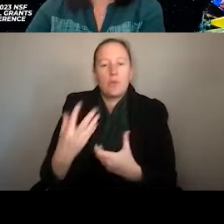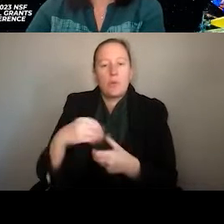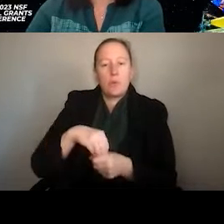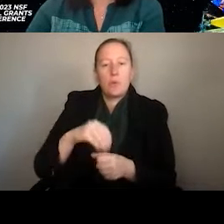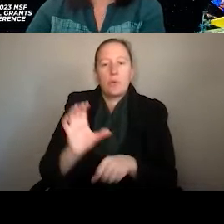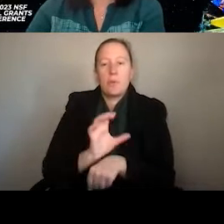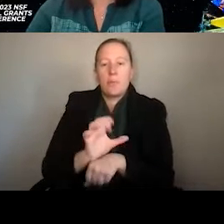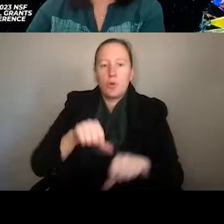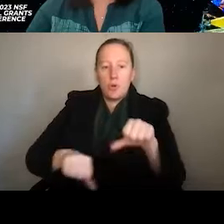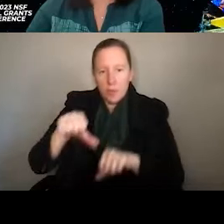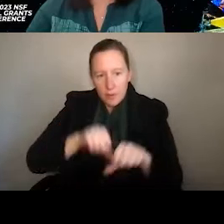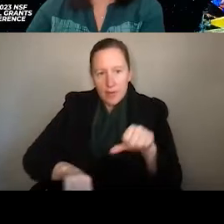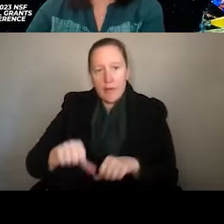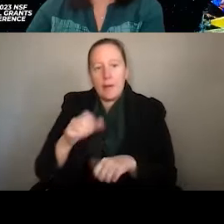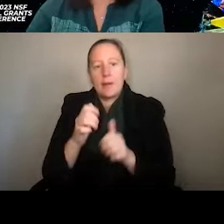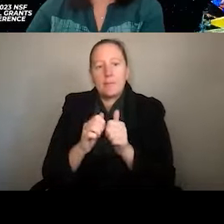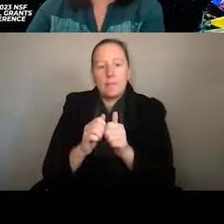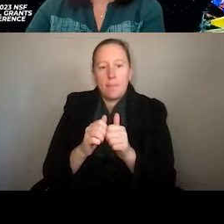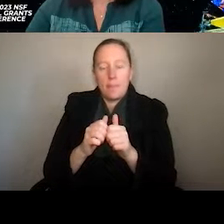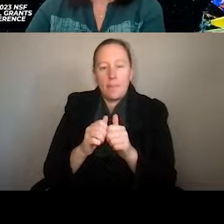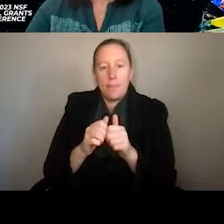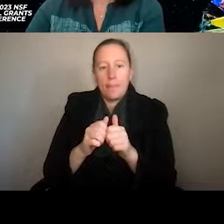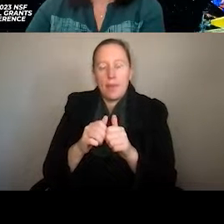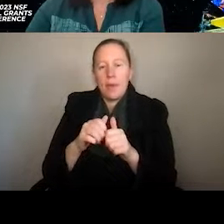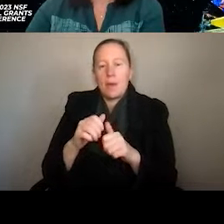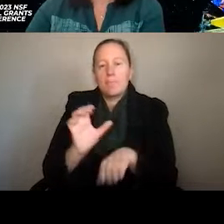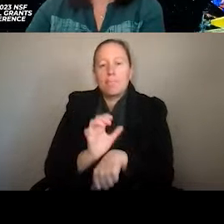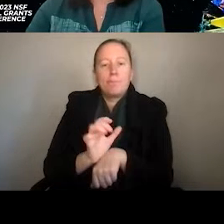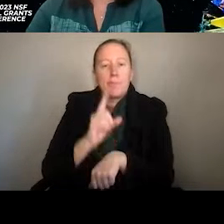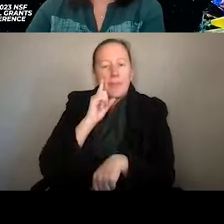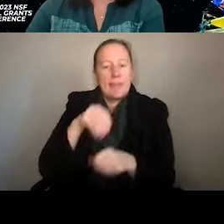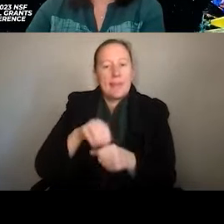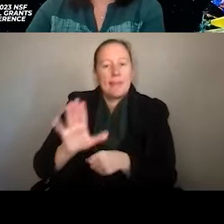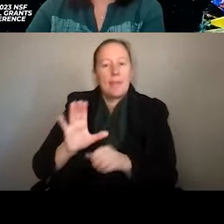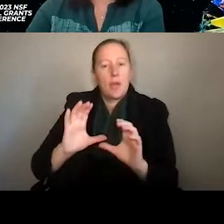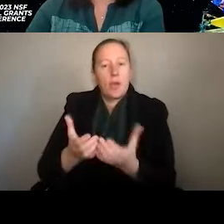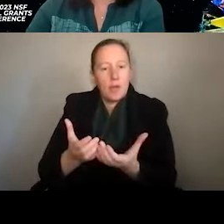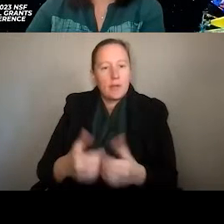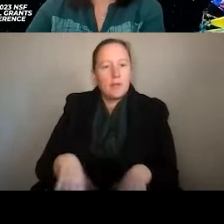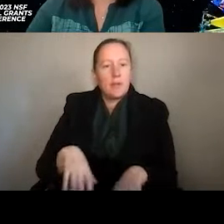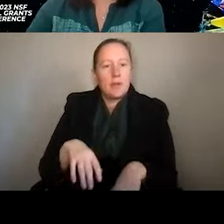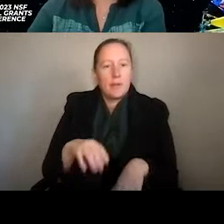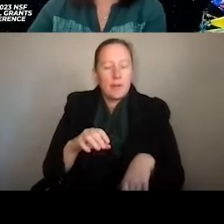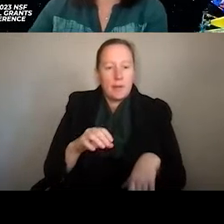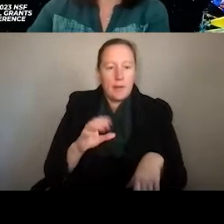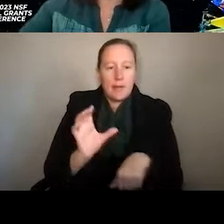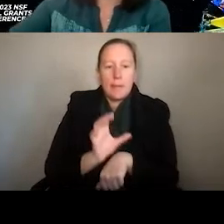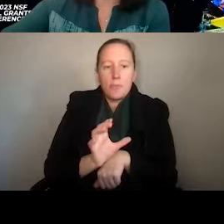computational thinking in their classes, and the school districts to create computer pathways across all grades.